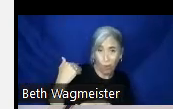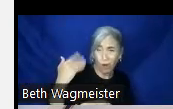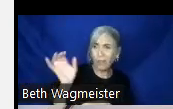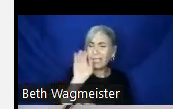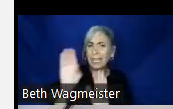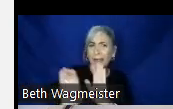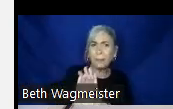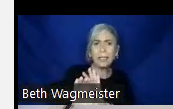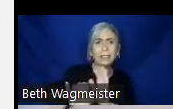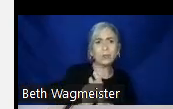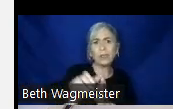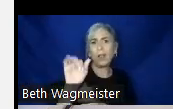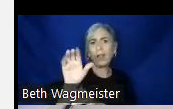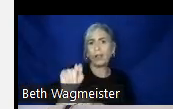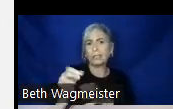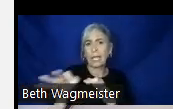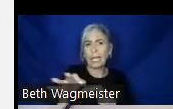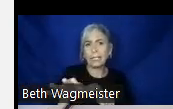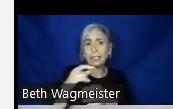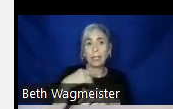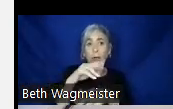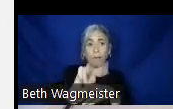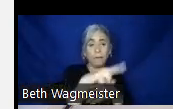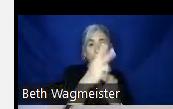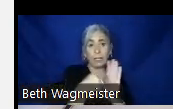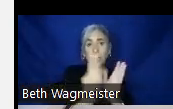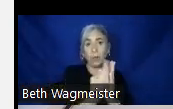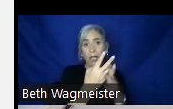an alternative text or video player with a field to upload captions.